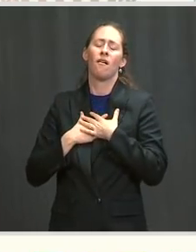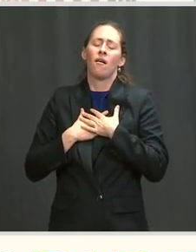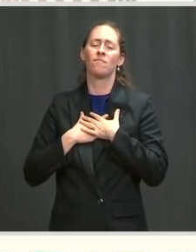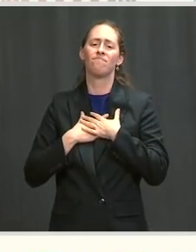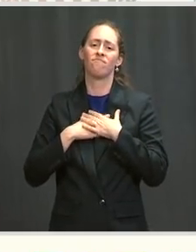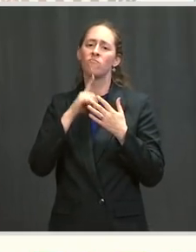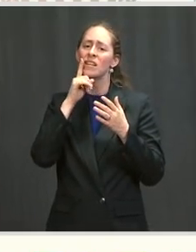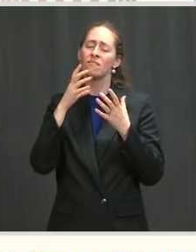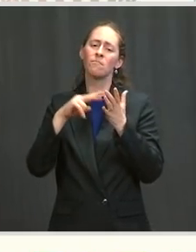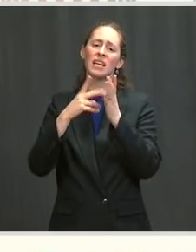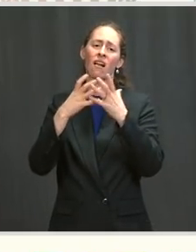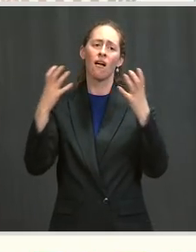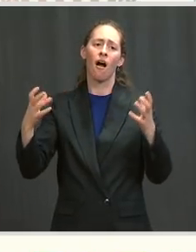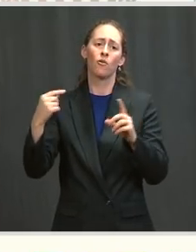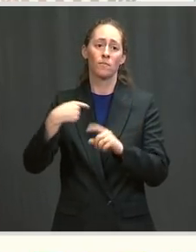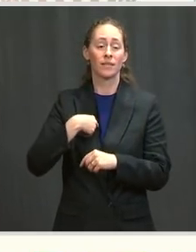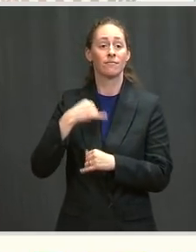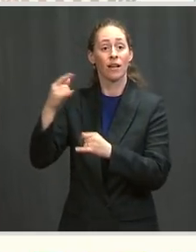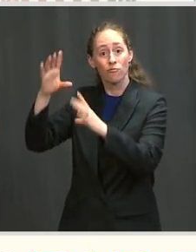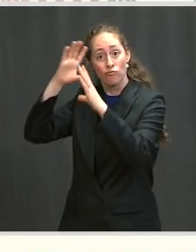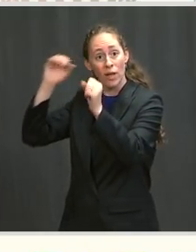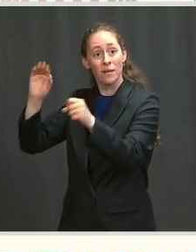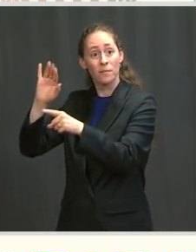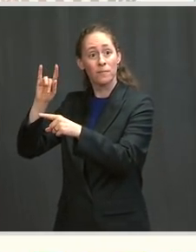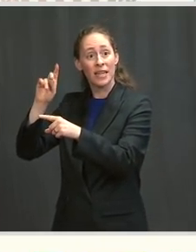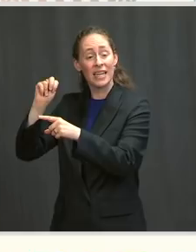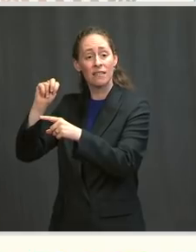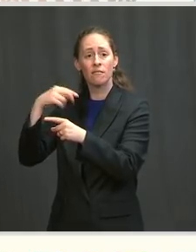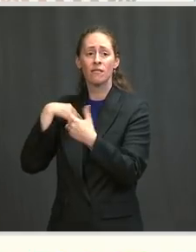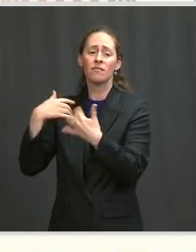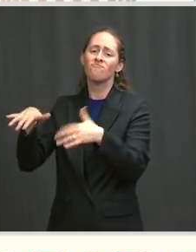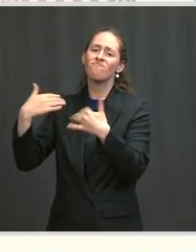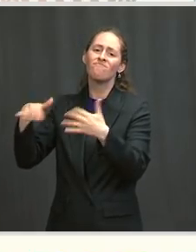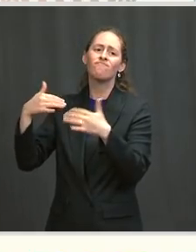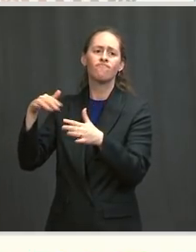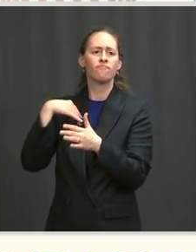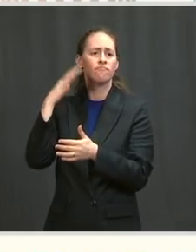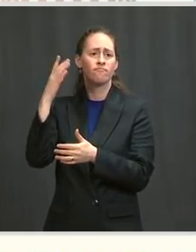President Biden has always stood up for his family, and I know he'll always stand up for my family to.